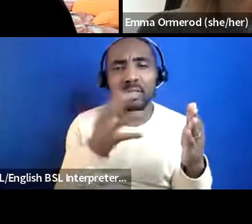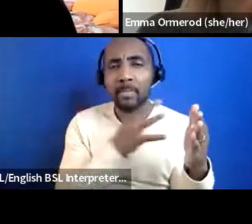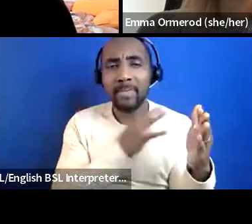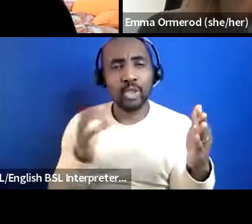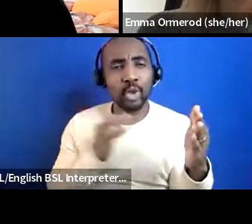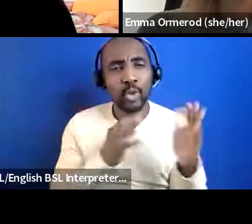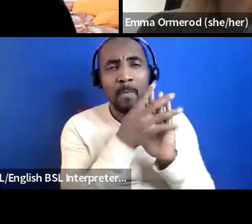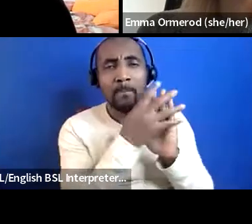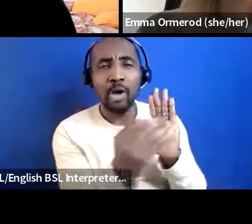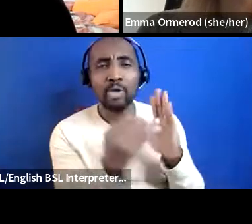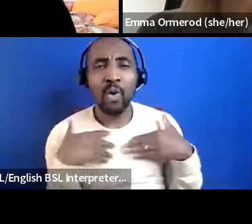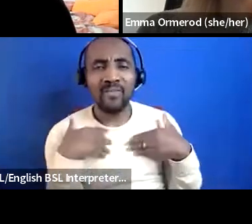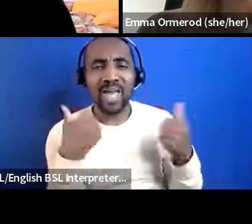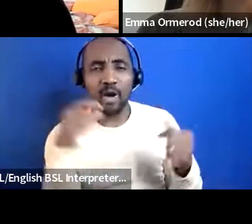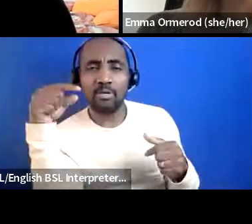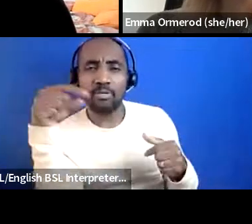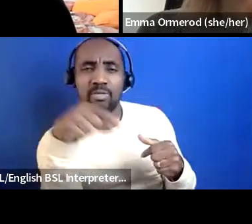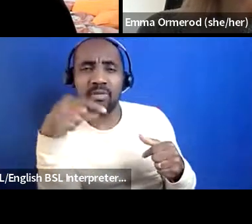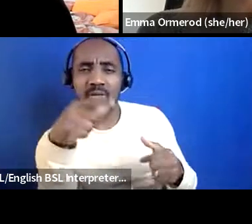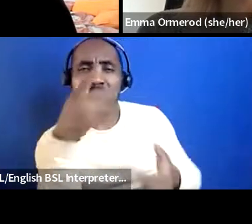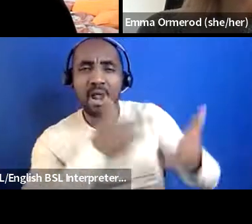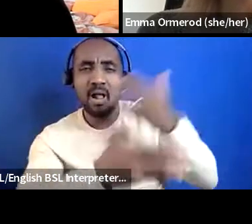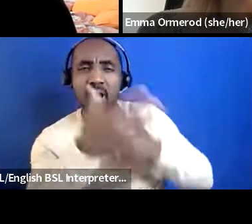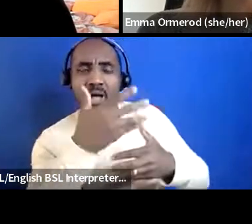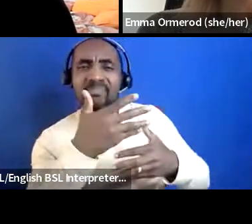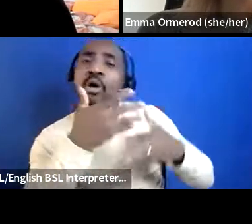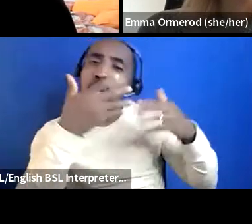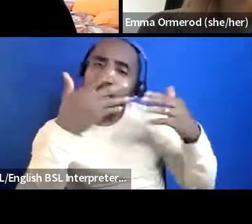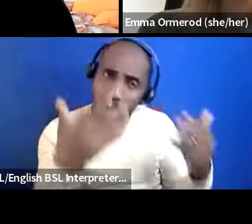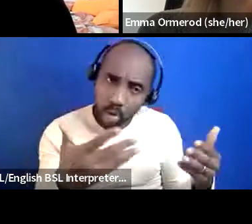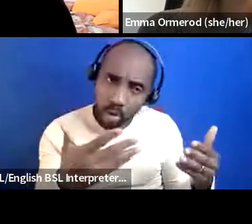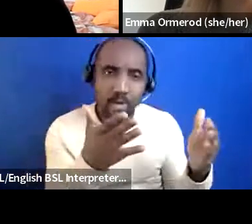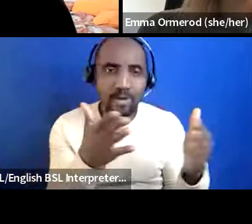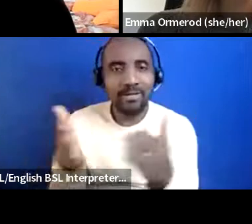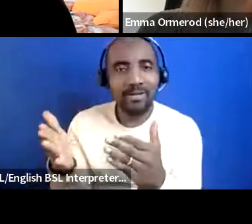health and talk about it like that or you need to go under like arts and talk about how you're